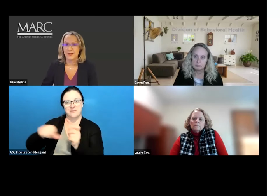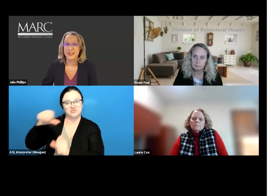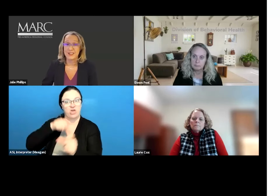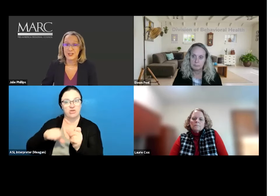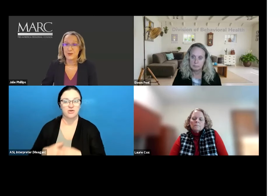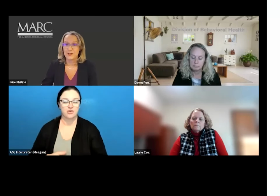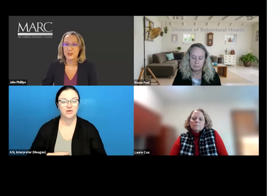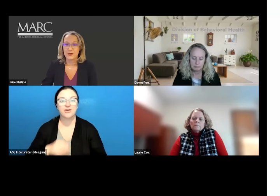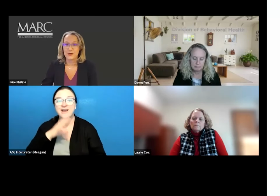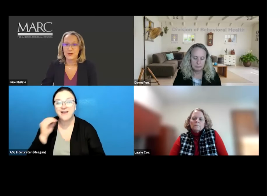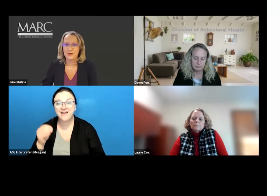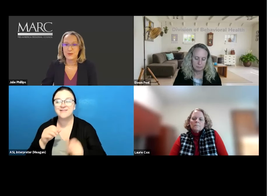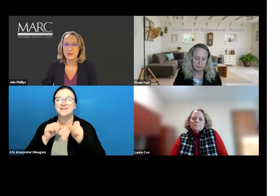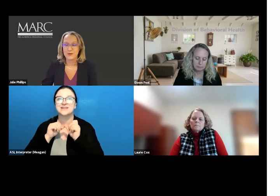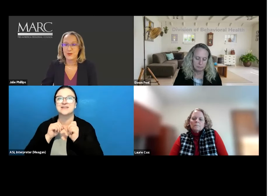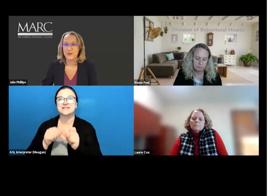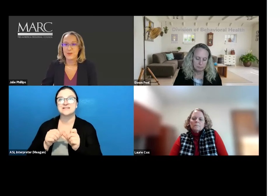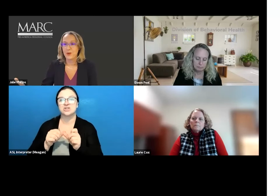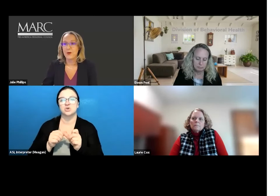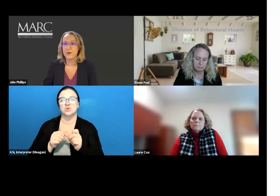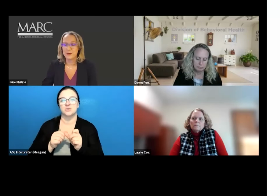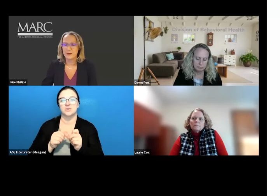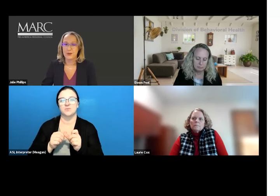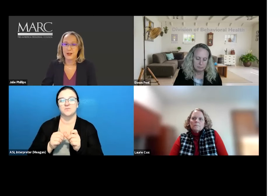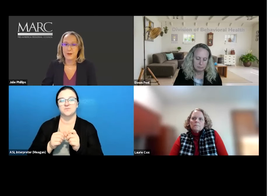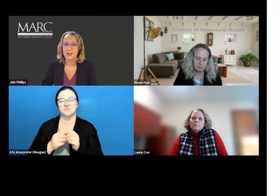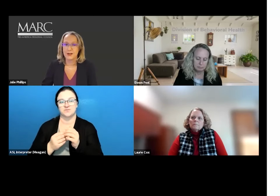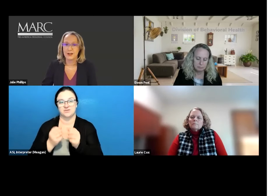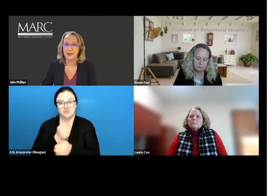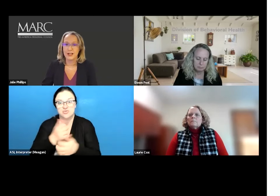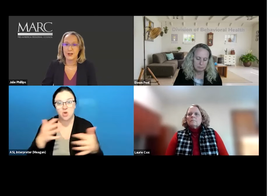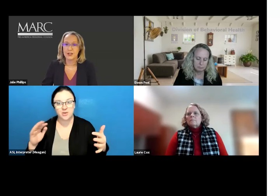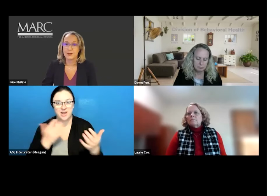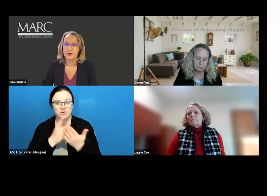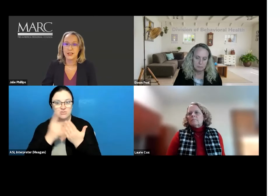and continue to grow this program in our community.